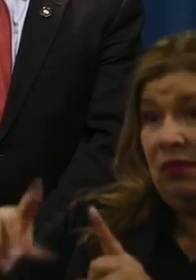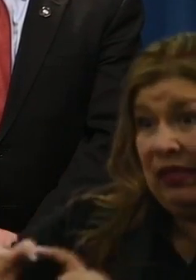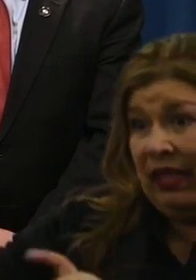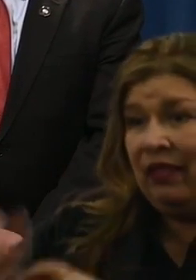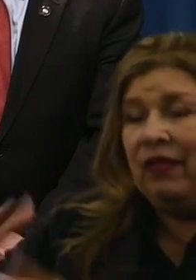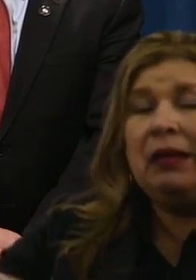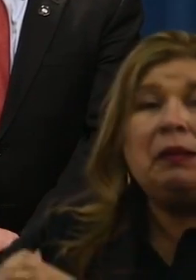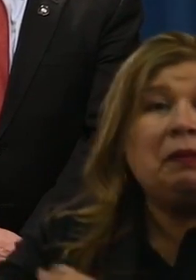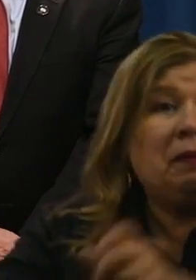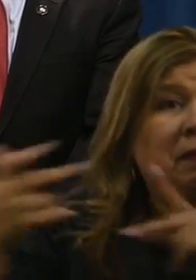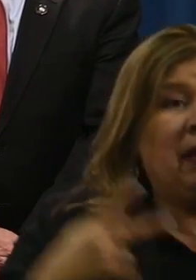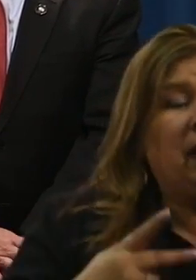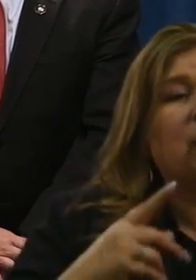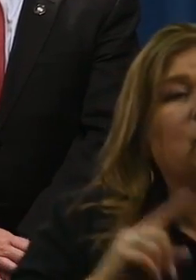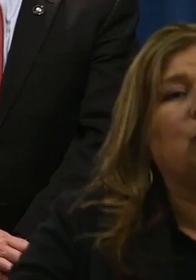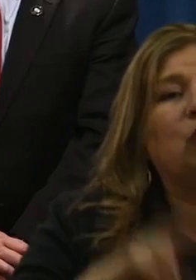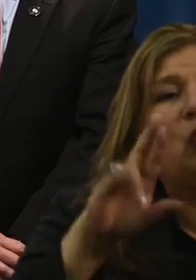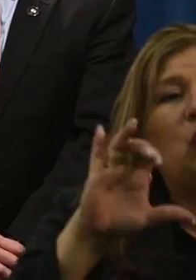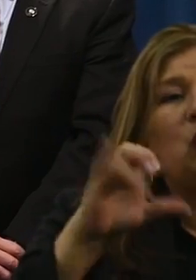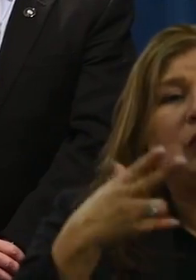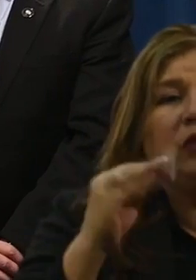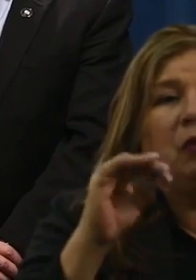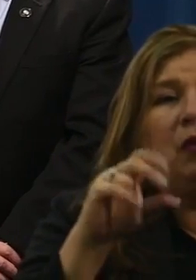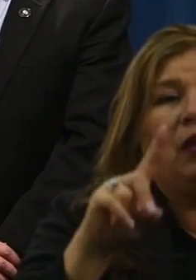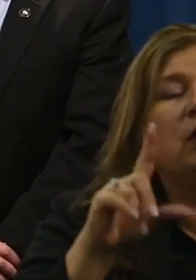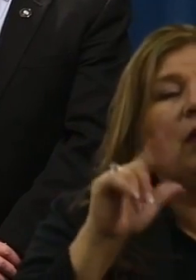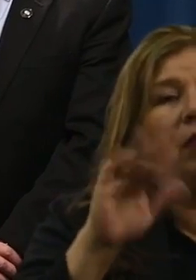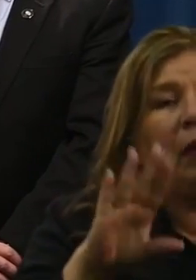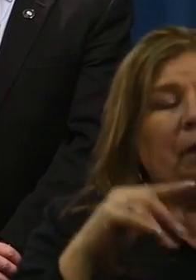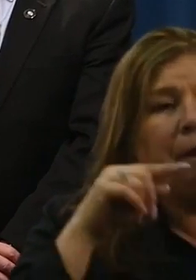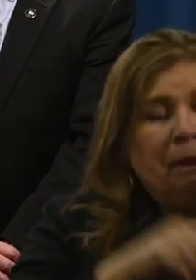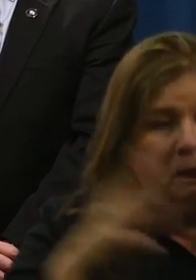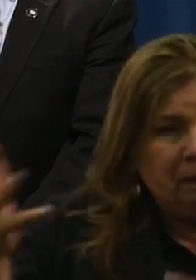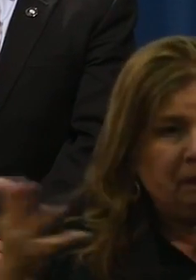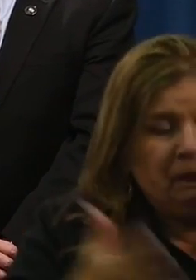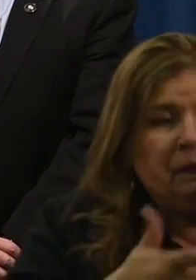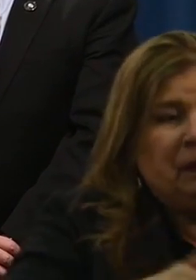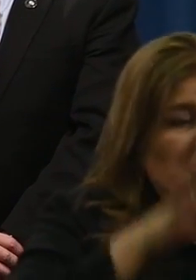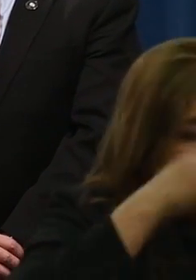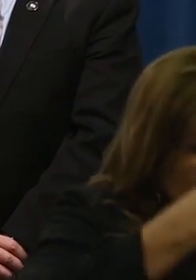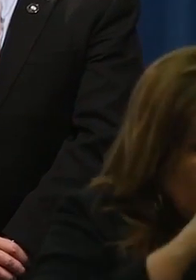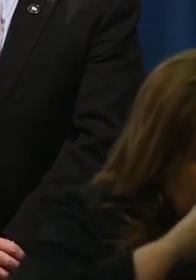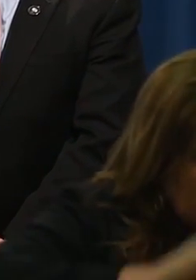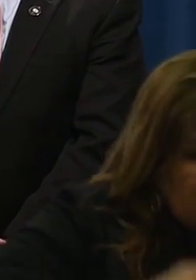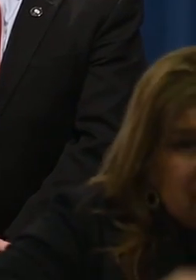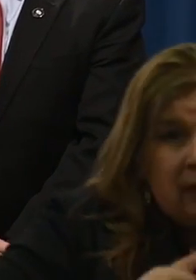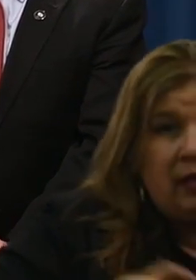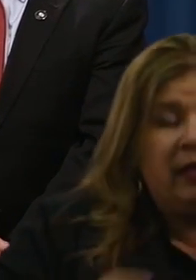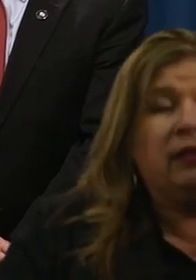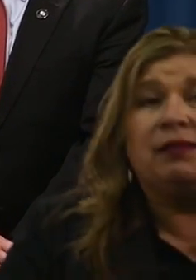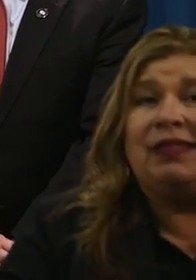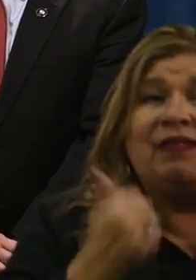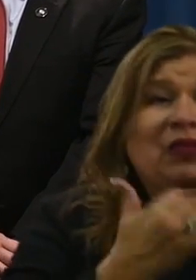Primarily to Richmond lab, where we'll be able to test very quickly within just a few hours.